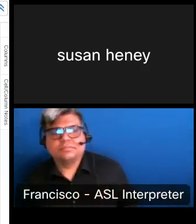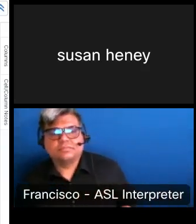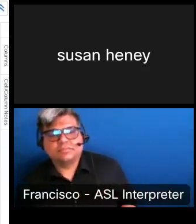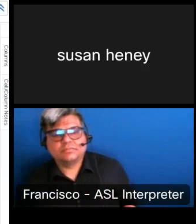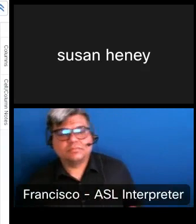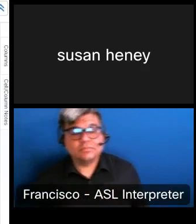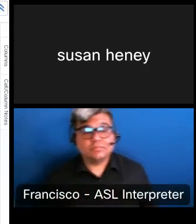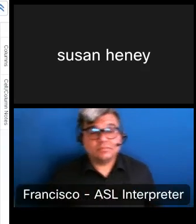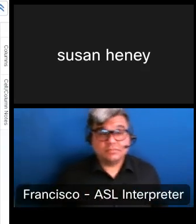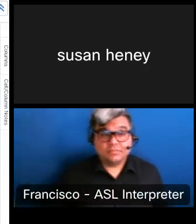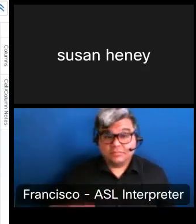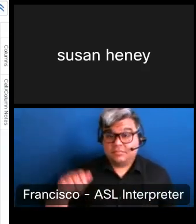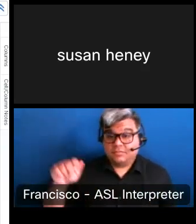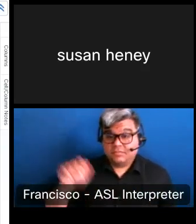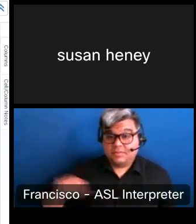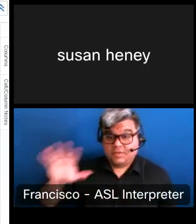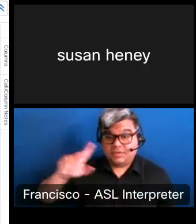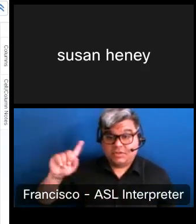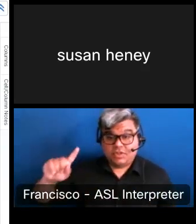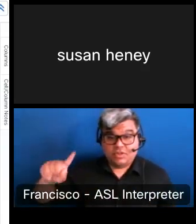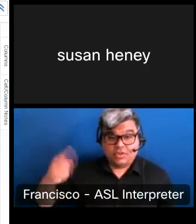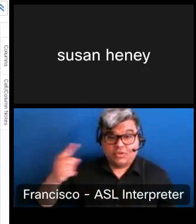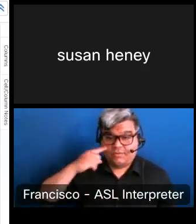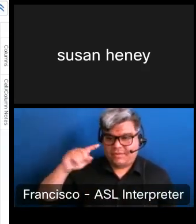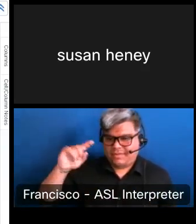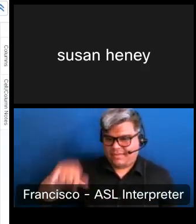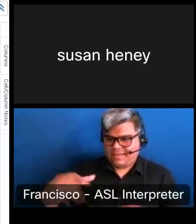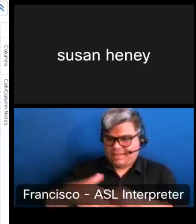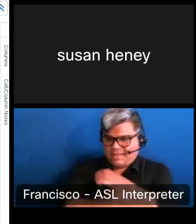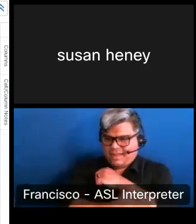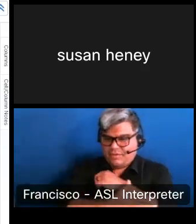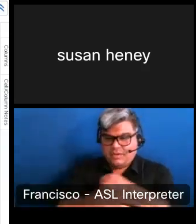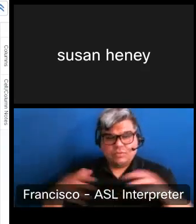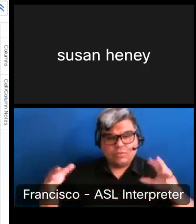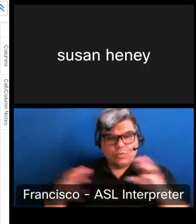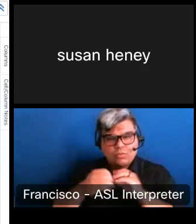population for Montgomery County, Pennsylvania. It gives us the total number of Asians. It gives us